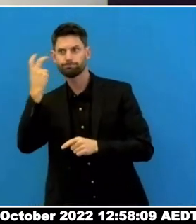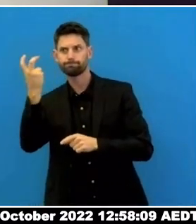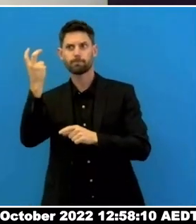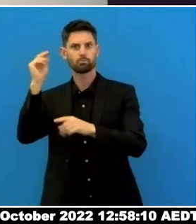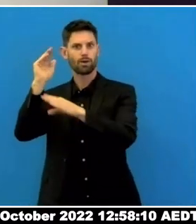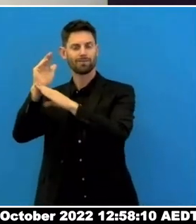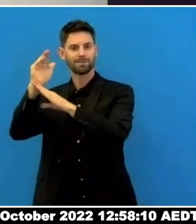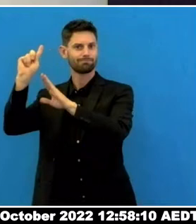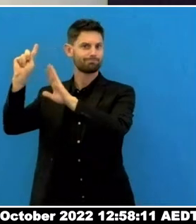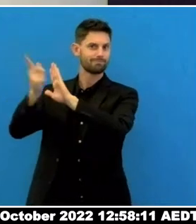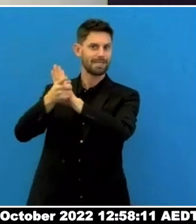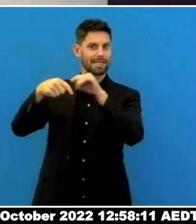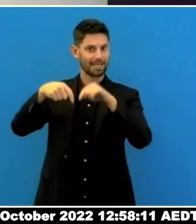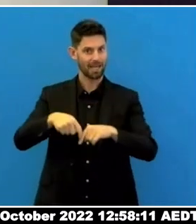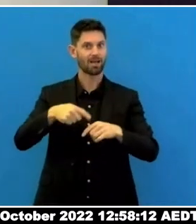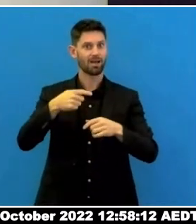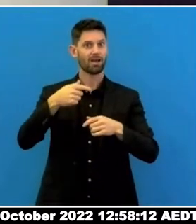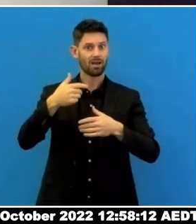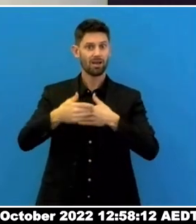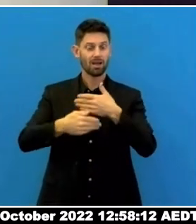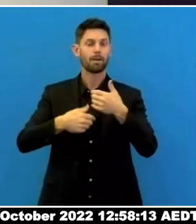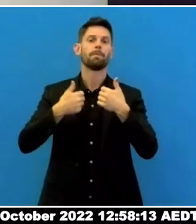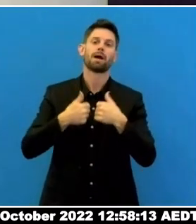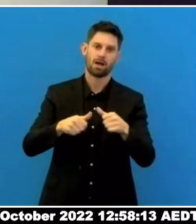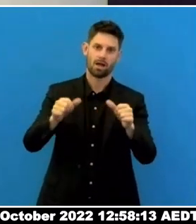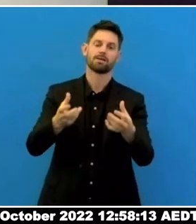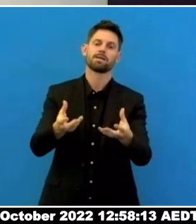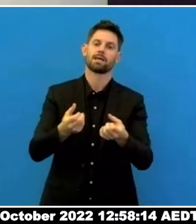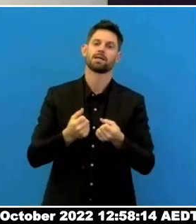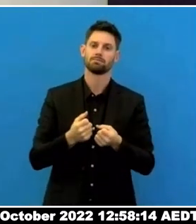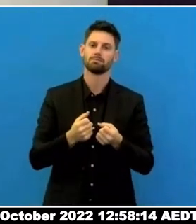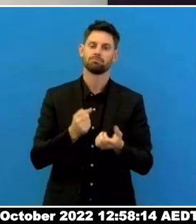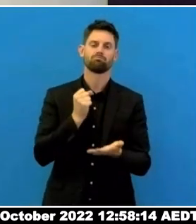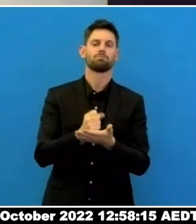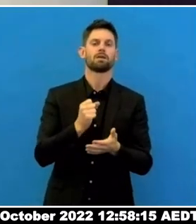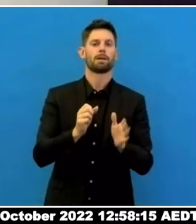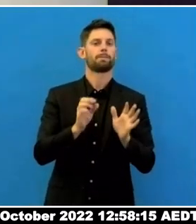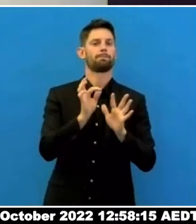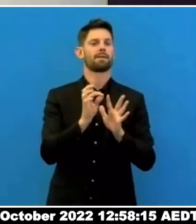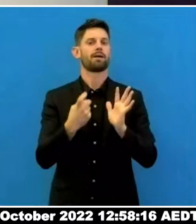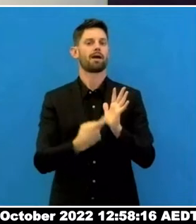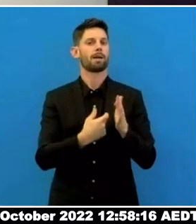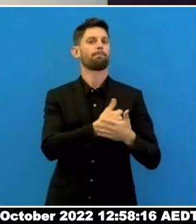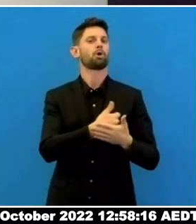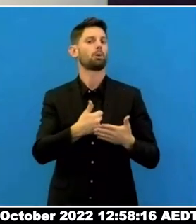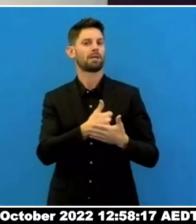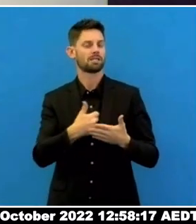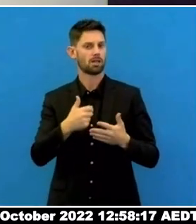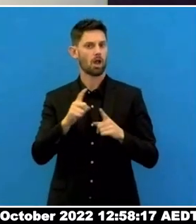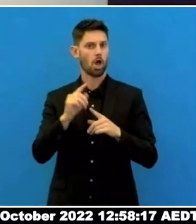after a long time, get granted permanent status in Australia. A reasonably high percentage.